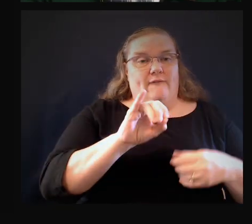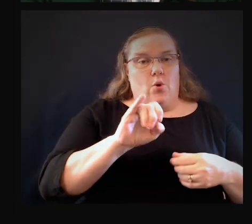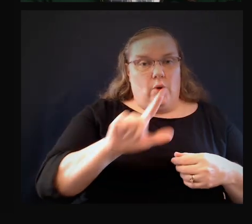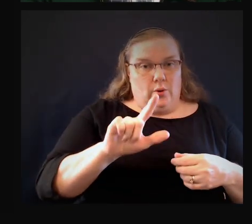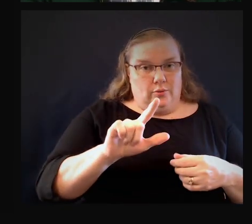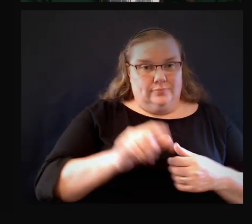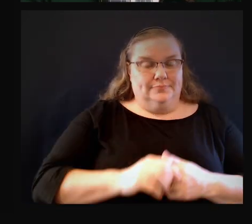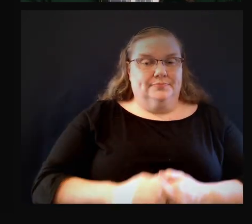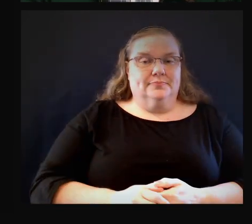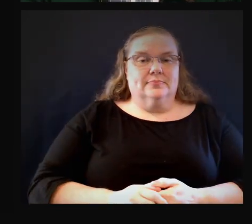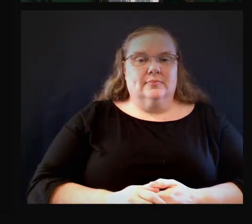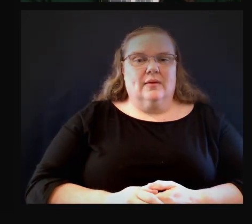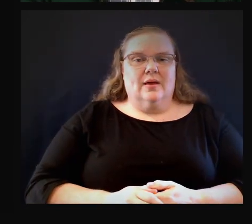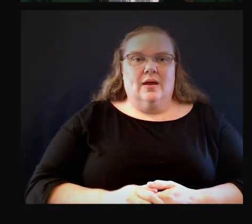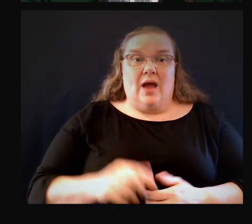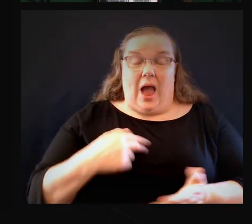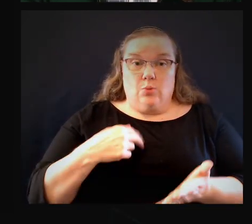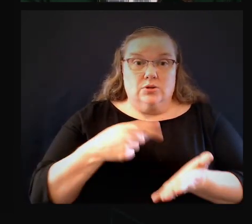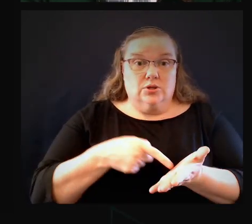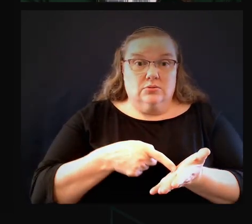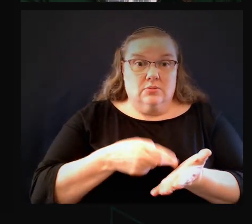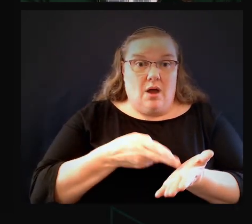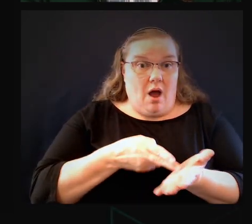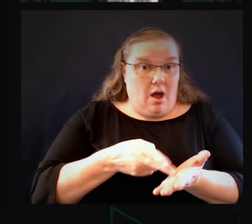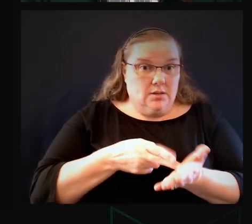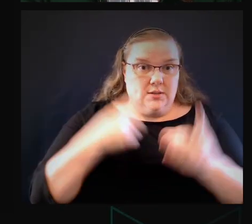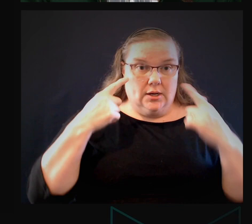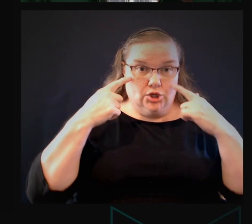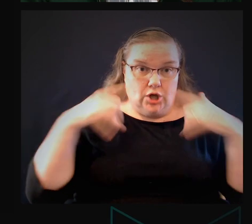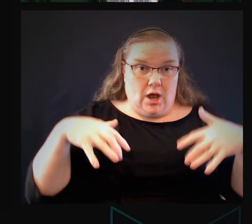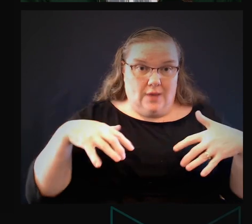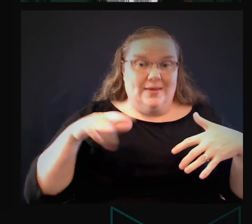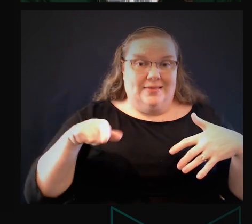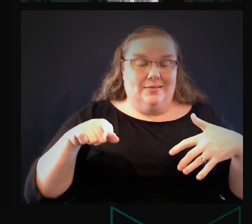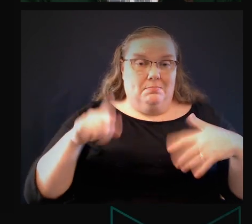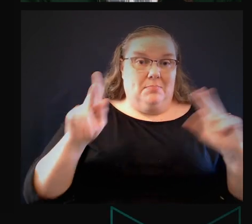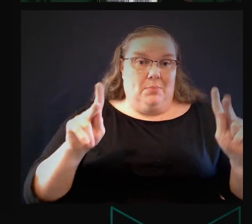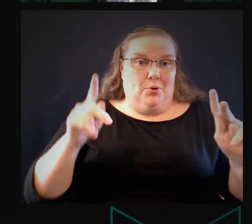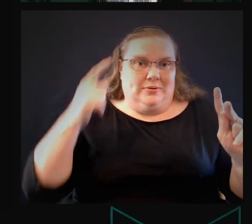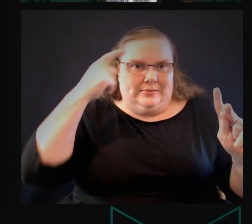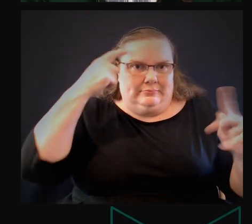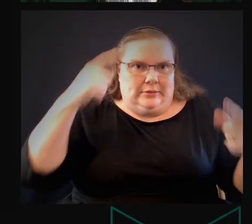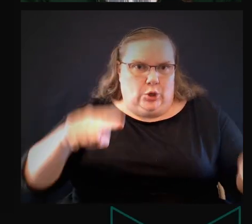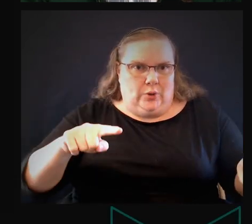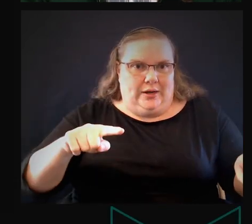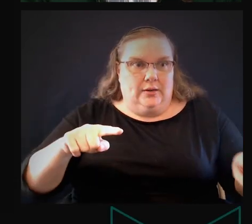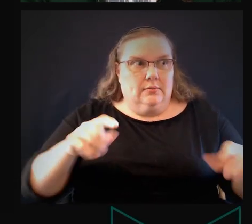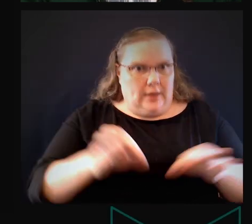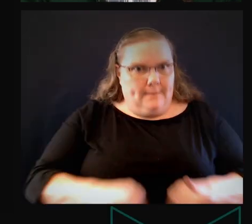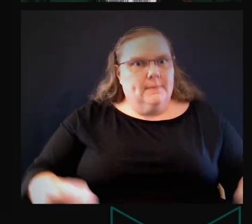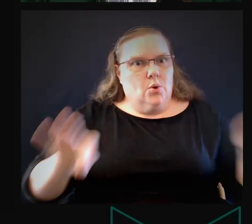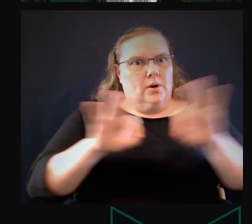I was honestly surprised by how many people agreed that this was important. And you might find the same passion within your studio.